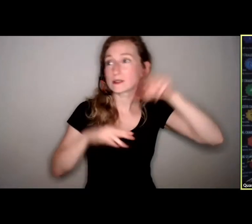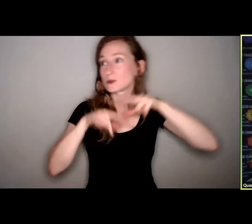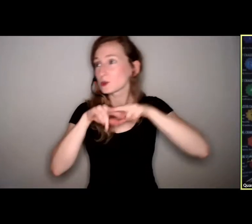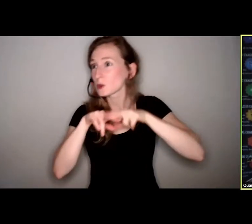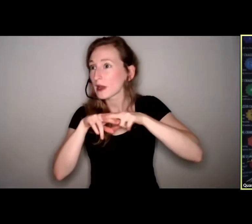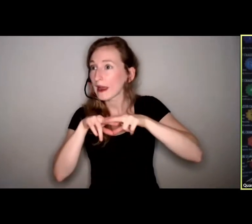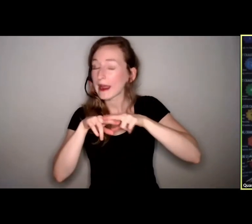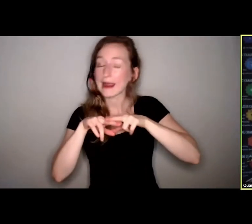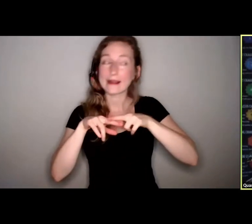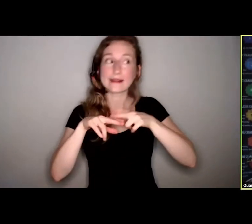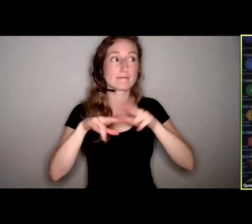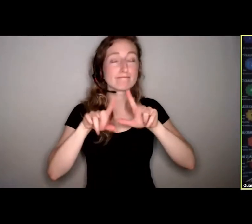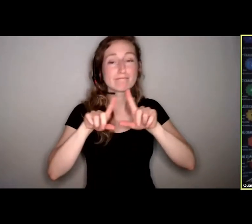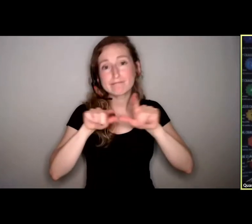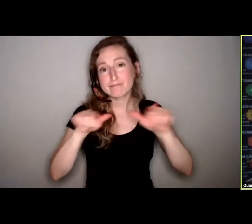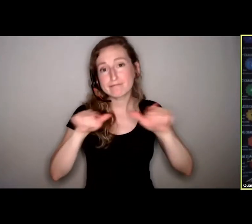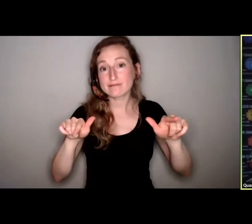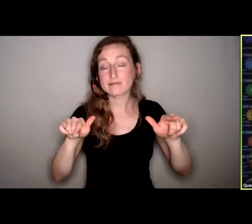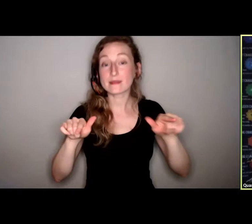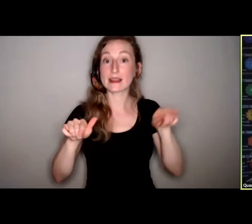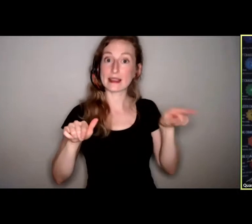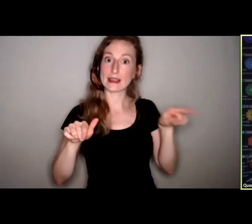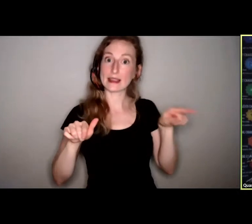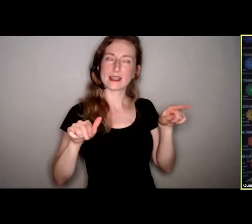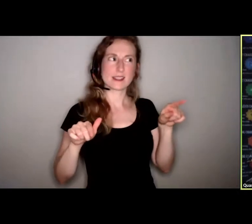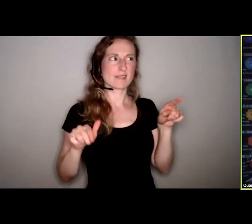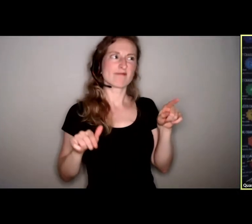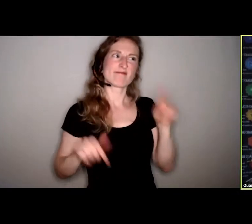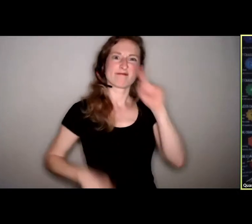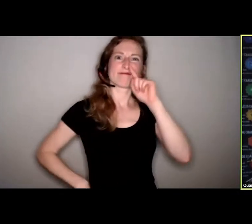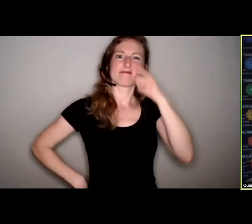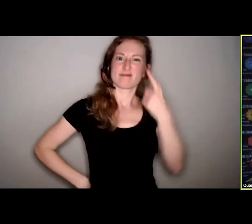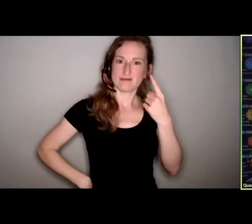HE INVENTED A NEW WAY TO PAINT.